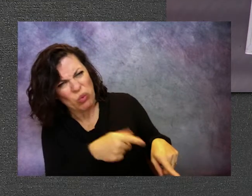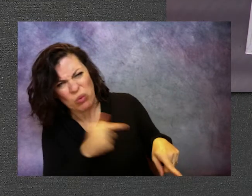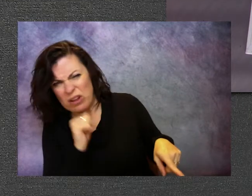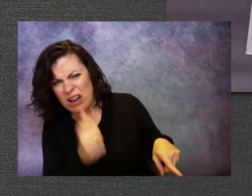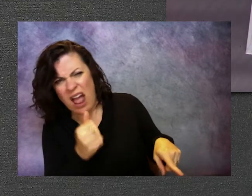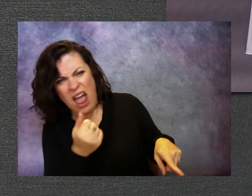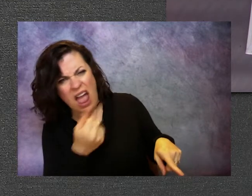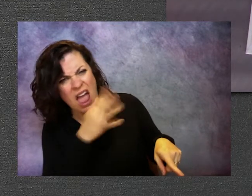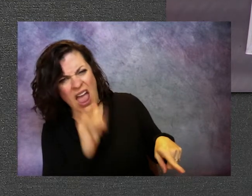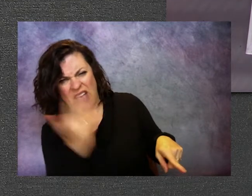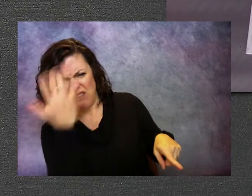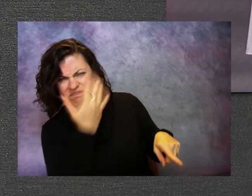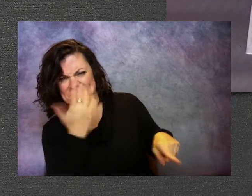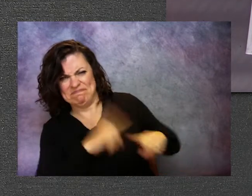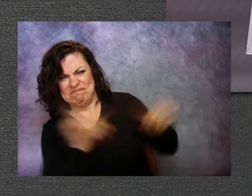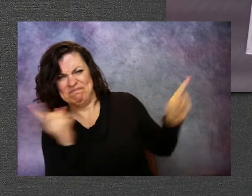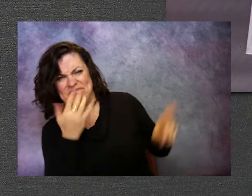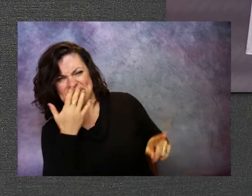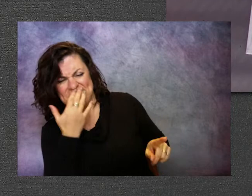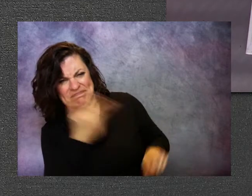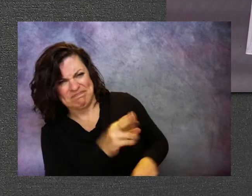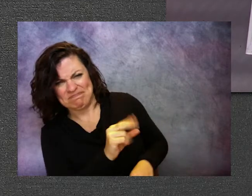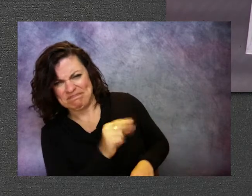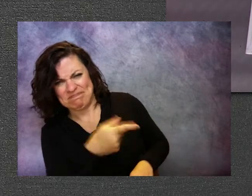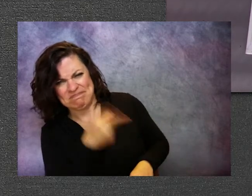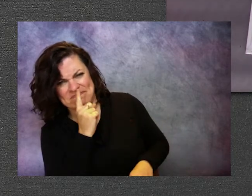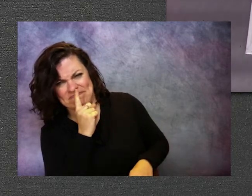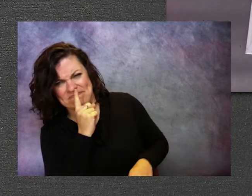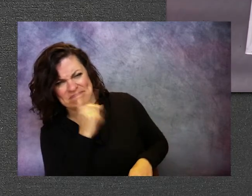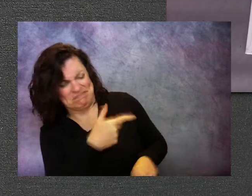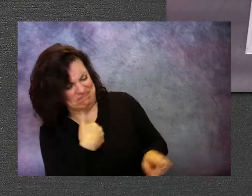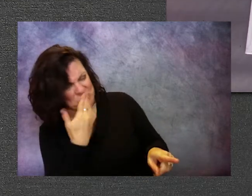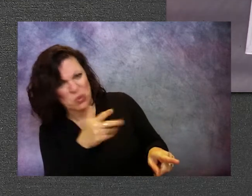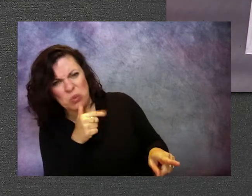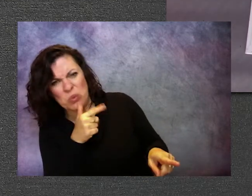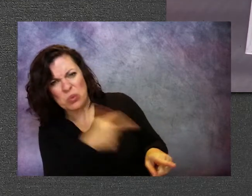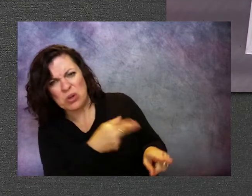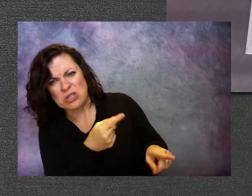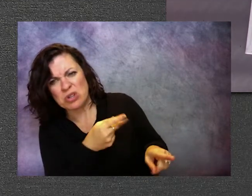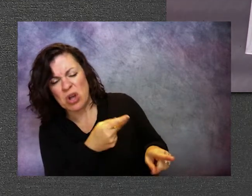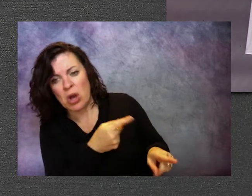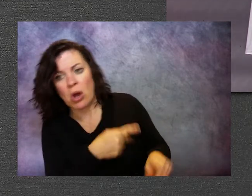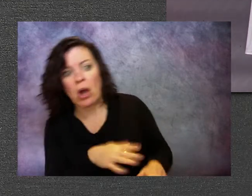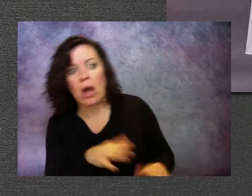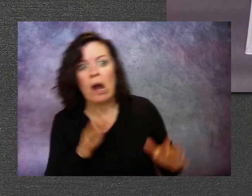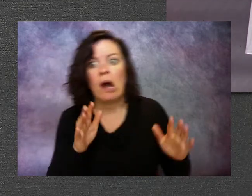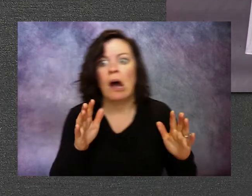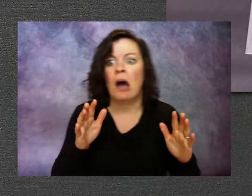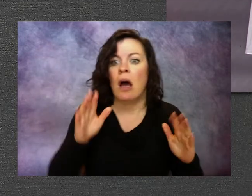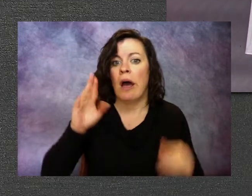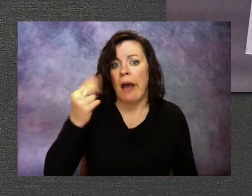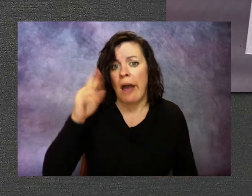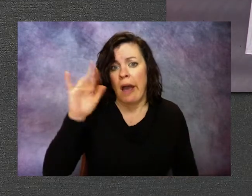He just doesn't look the same. He's unrecognizable. Well, Harry gave up and walked slowly toward the gate,